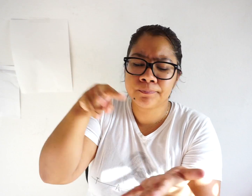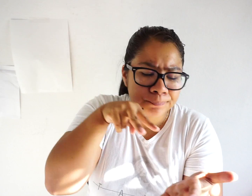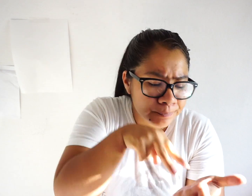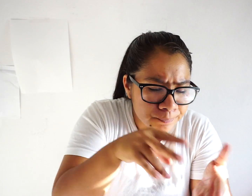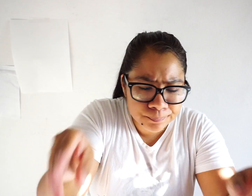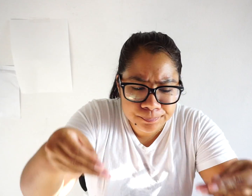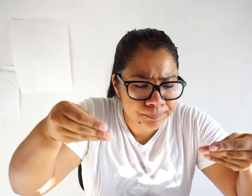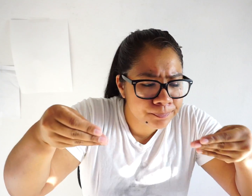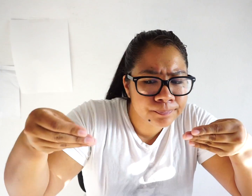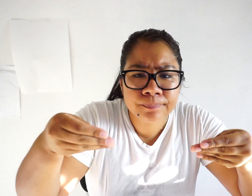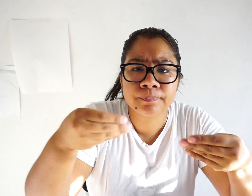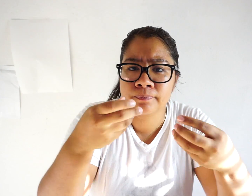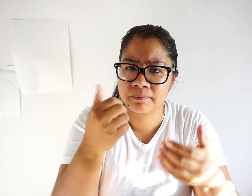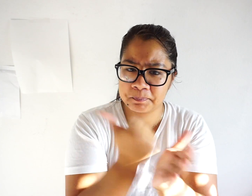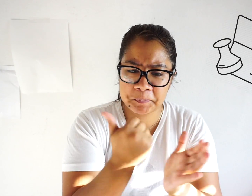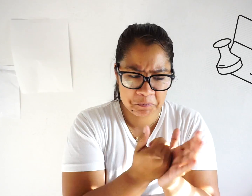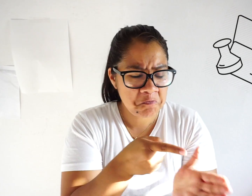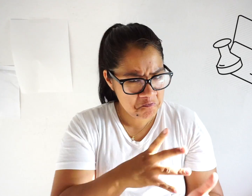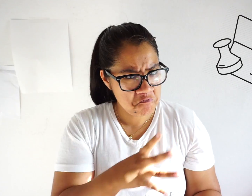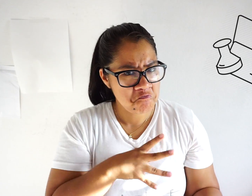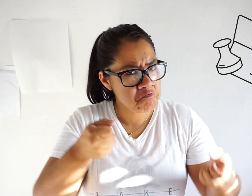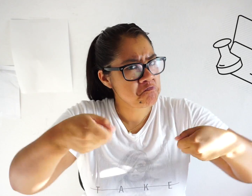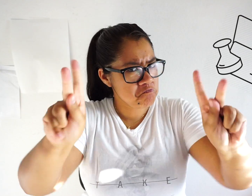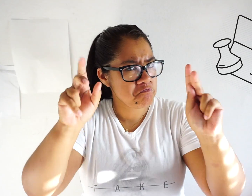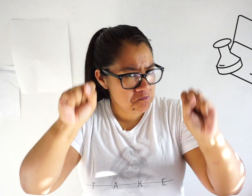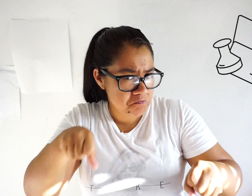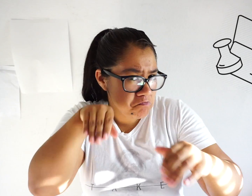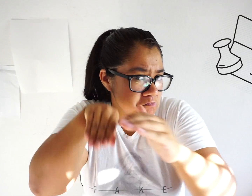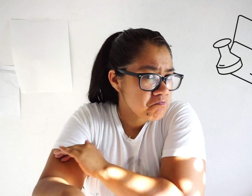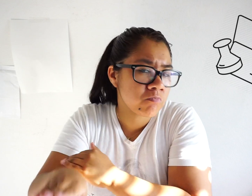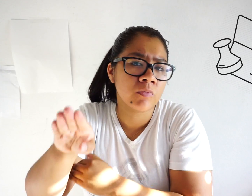They will look over your passport and can give you permission to allow you to enter